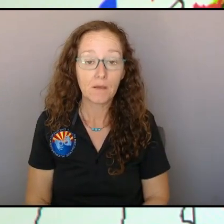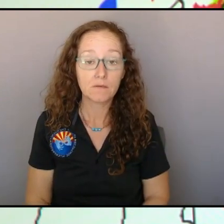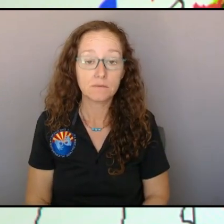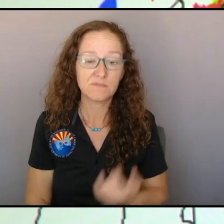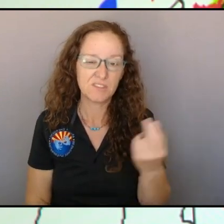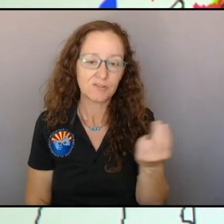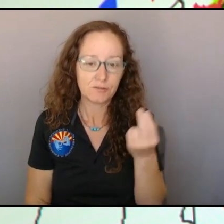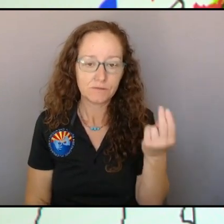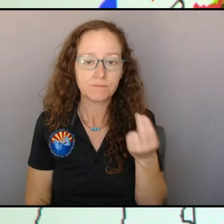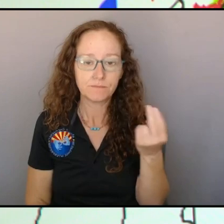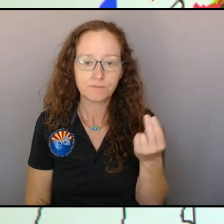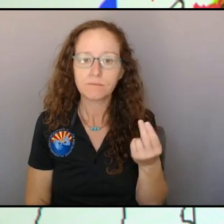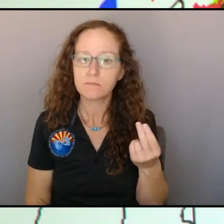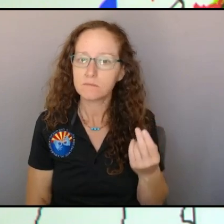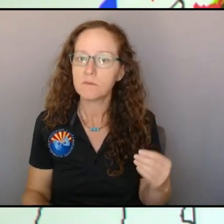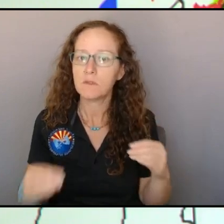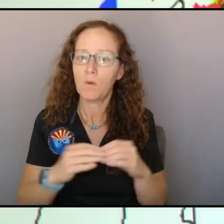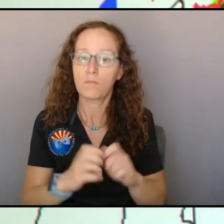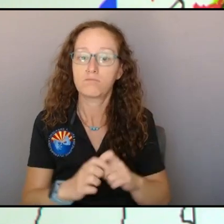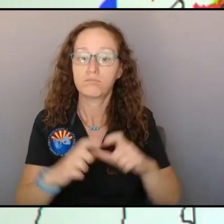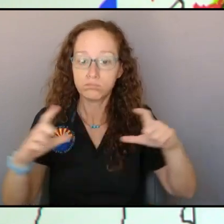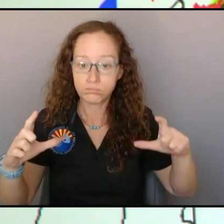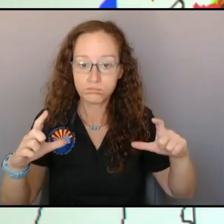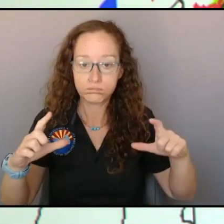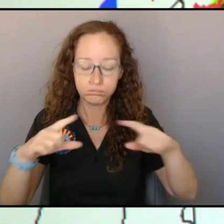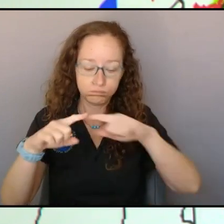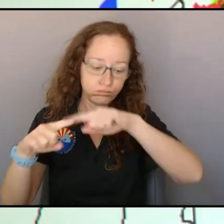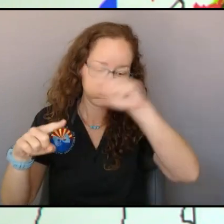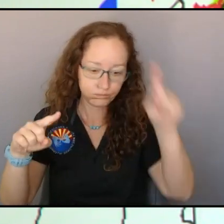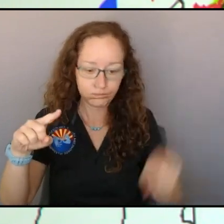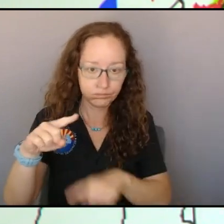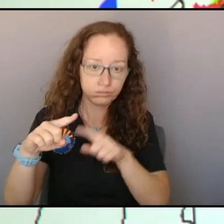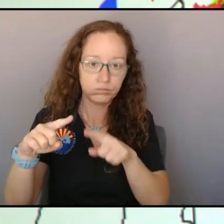much bigger footprint across this portion of the State of